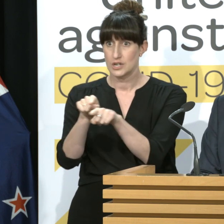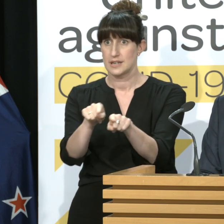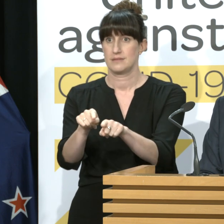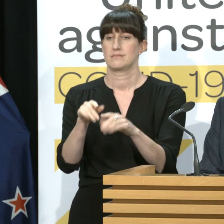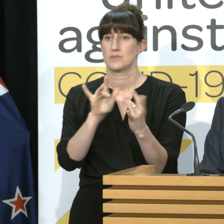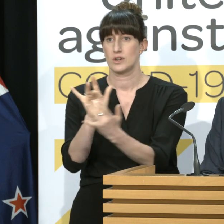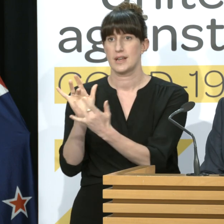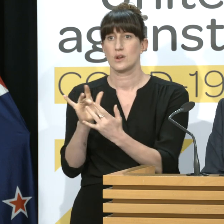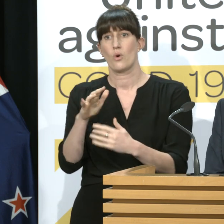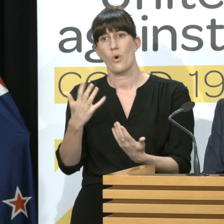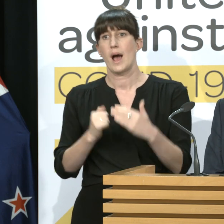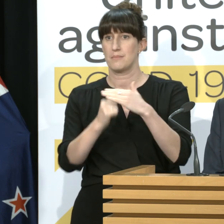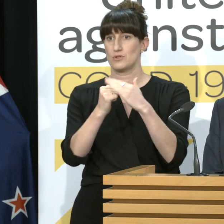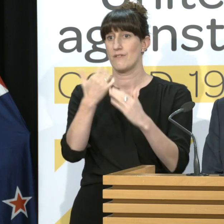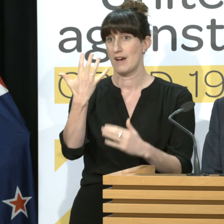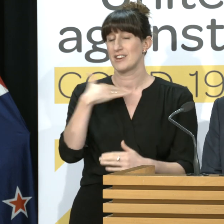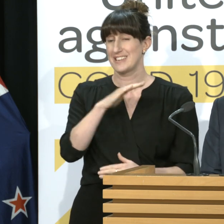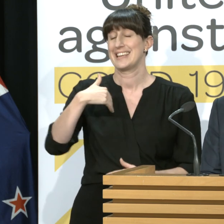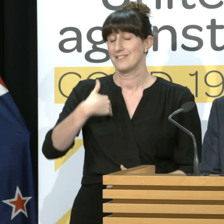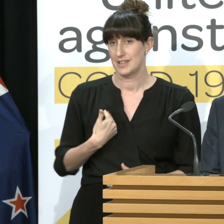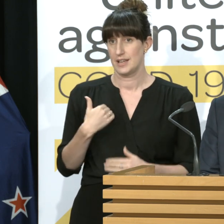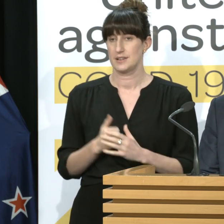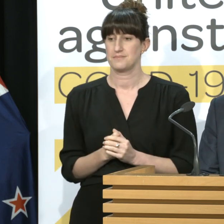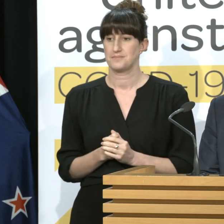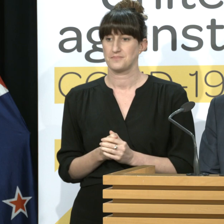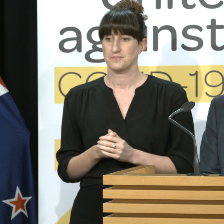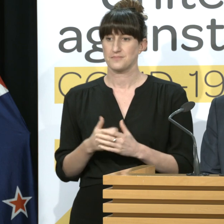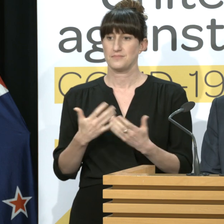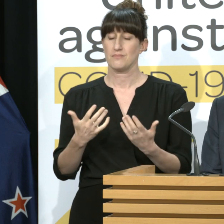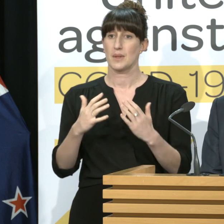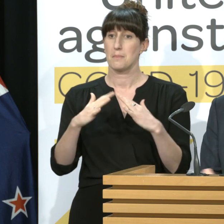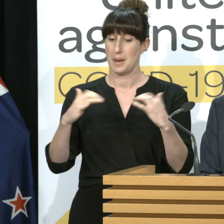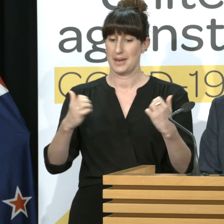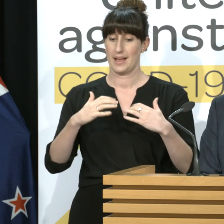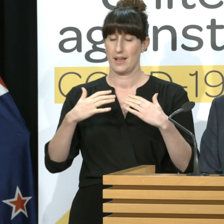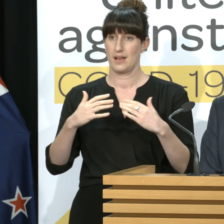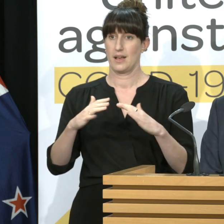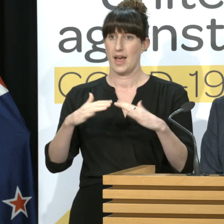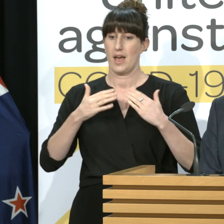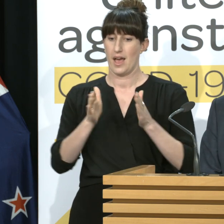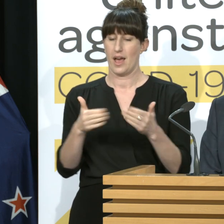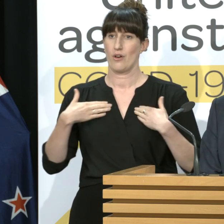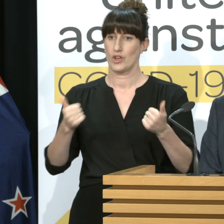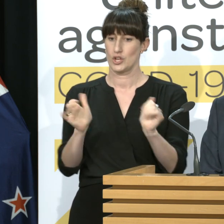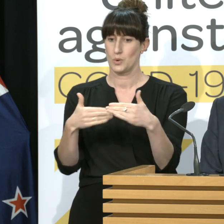has become fully operational. And it's providing that support to the public health units. We've got very strong border orders governing